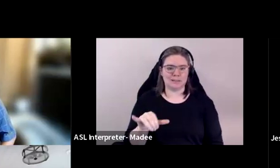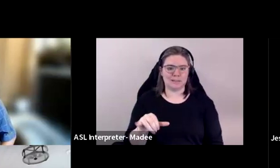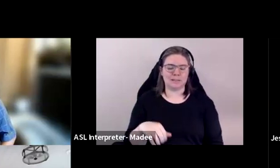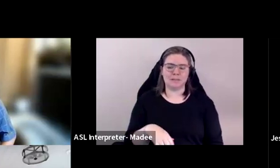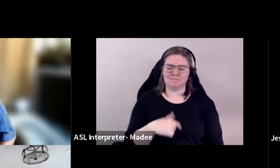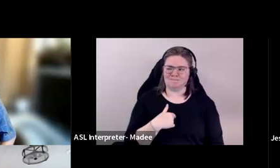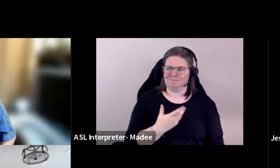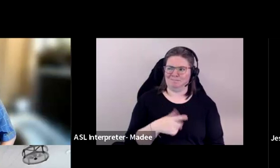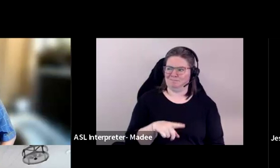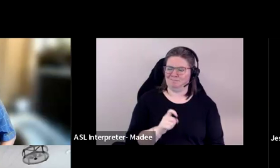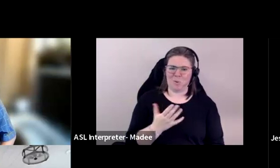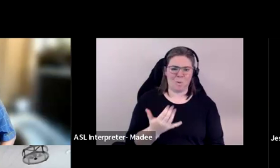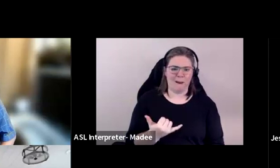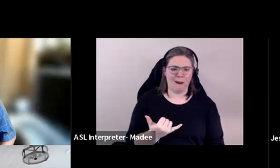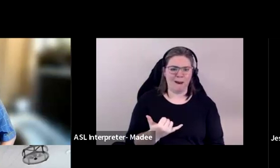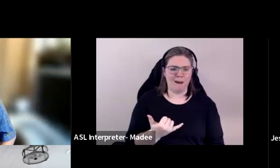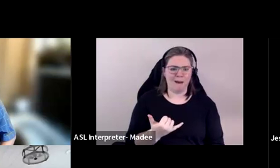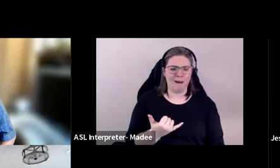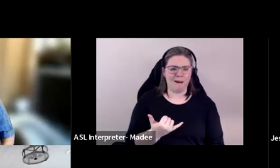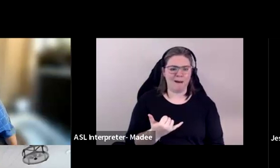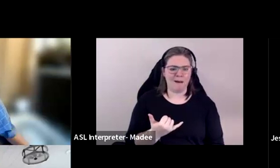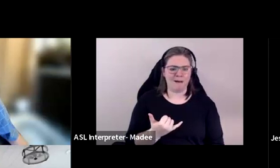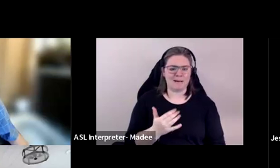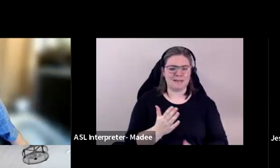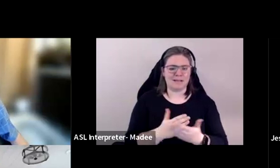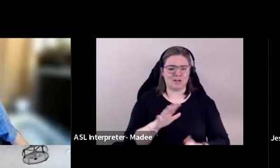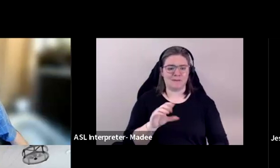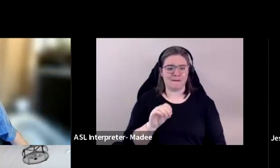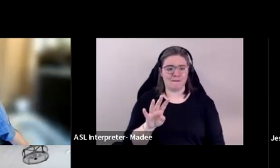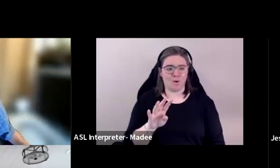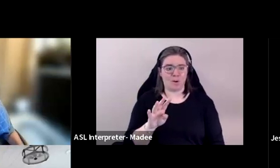Rebecca Rabatin, she/her, Independence First: the fair section 5, 0, 4 of you're using Federal funds.